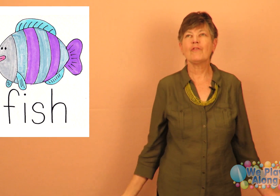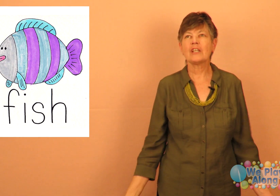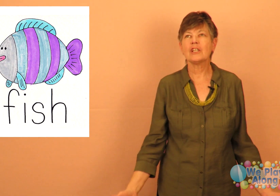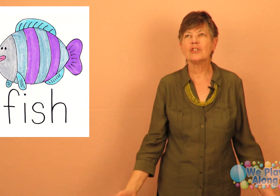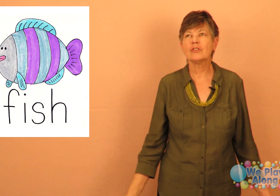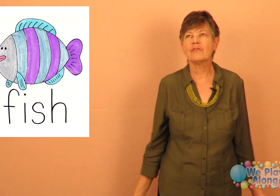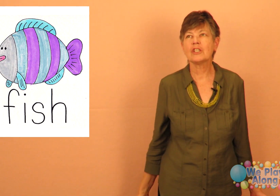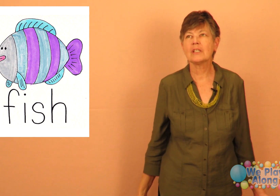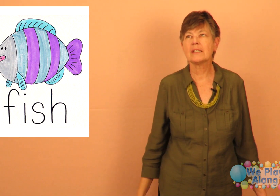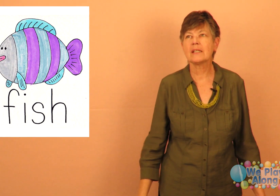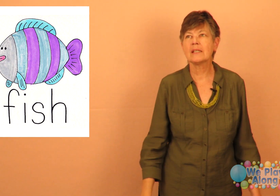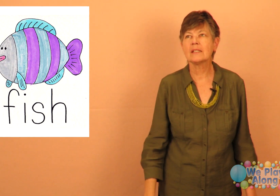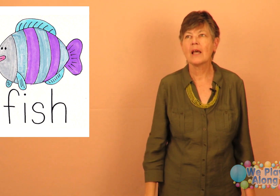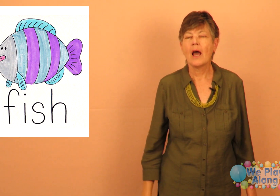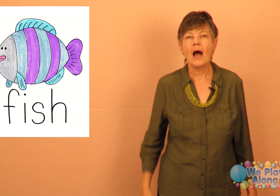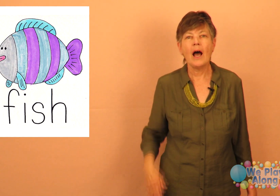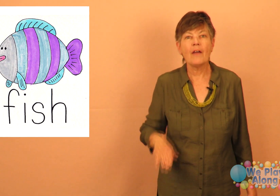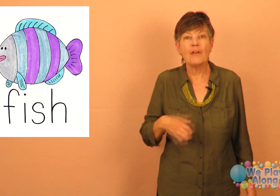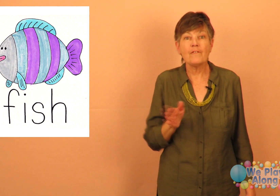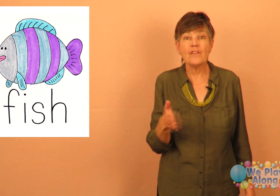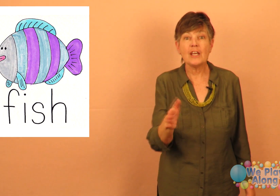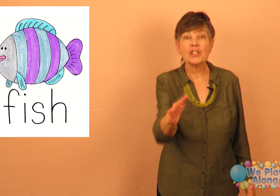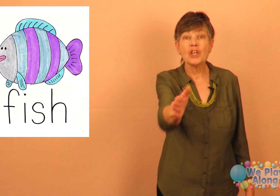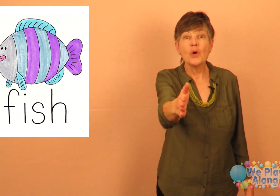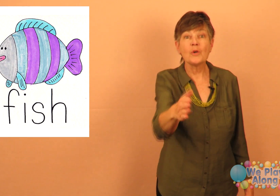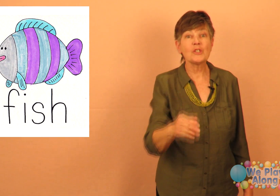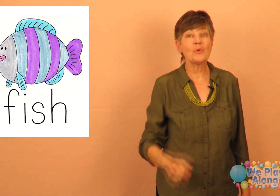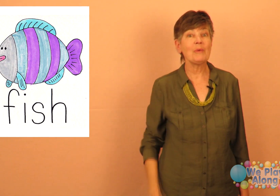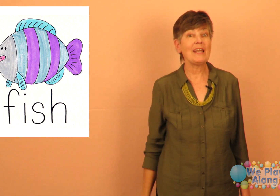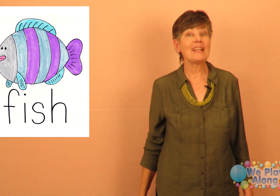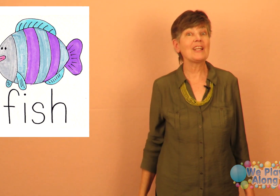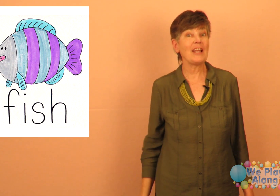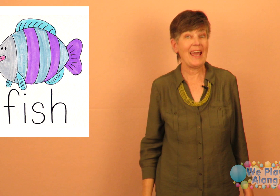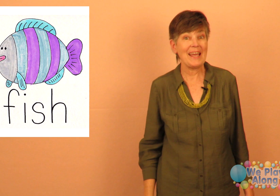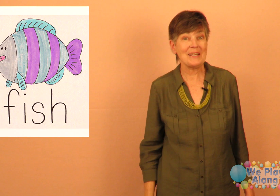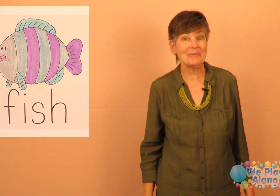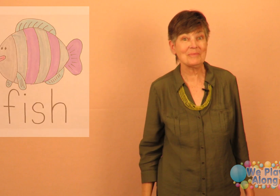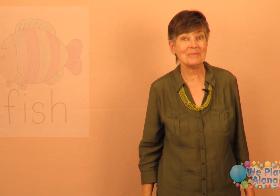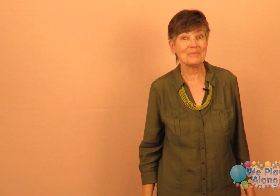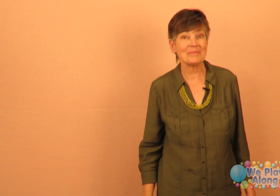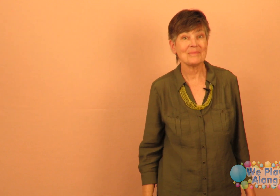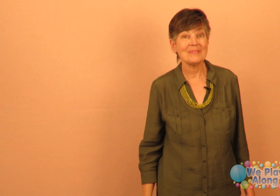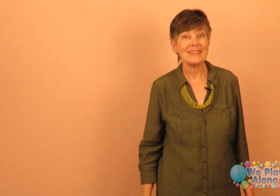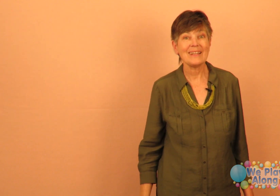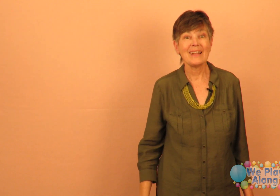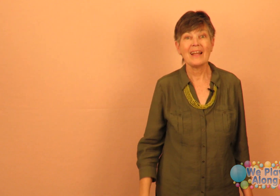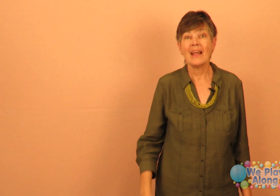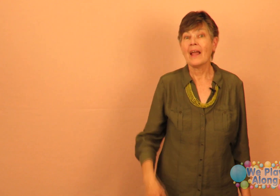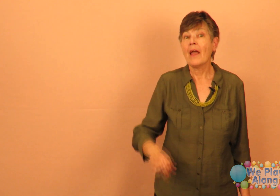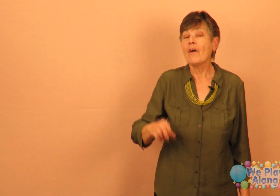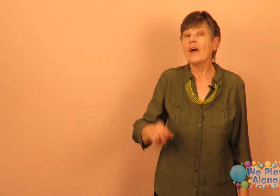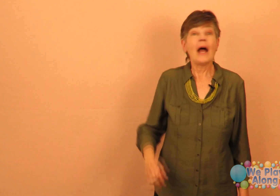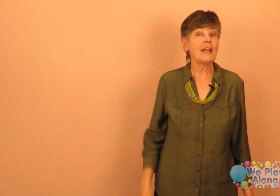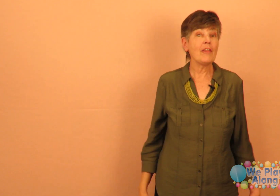fish let's use fish in a sentence the fish were swimming in the lake another